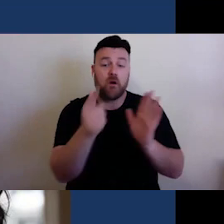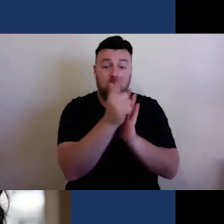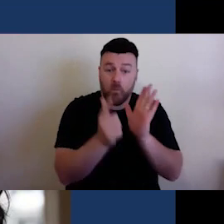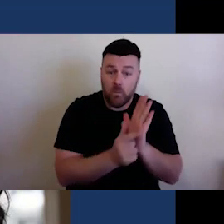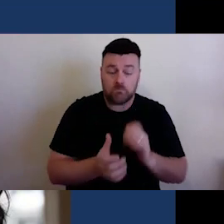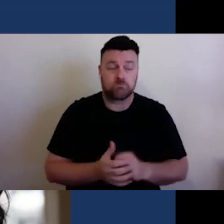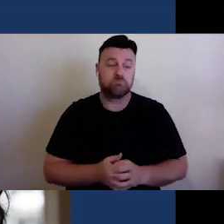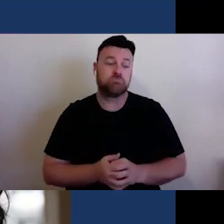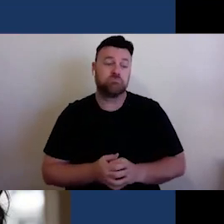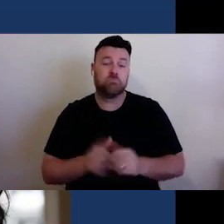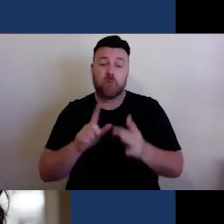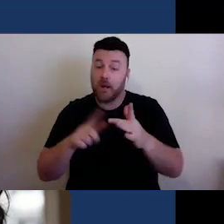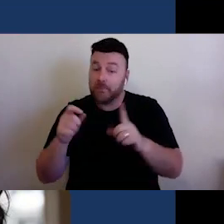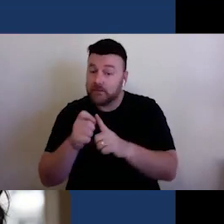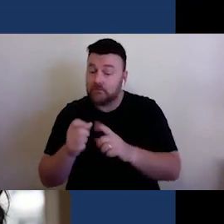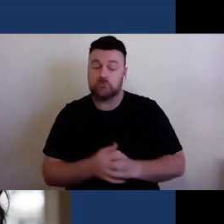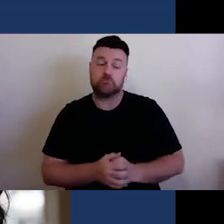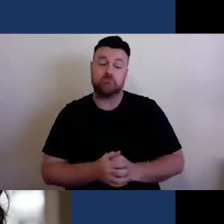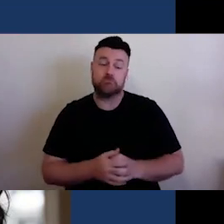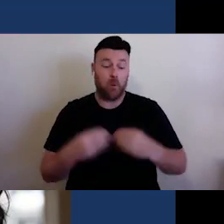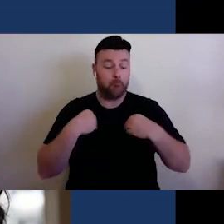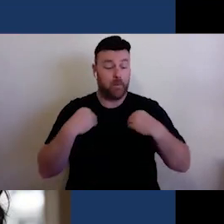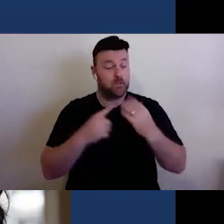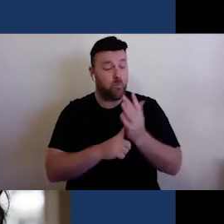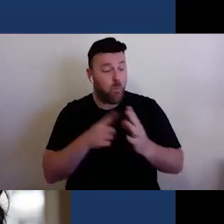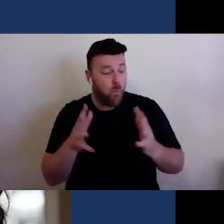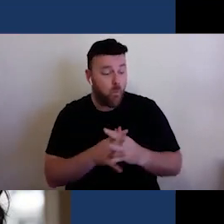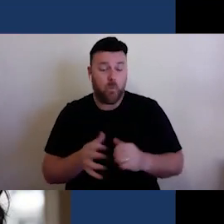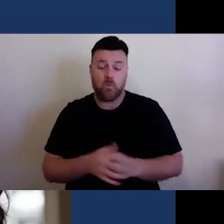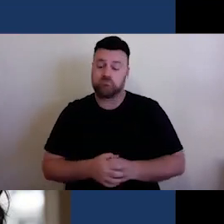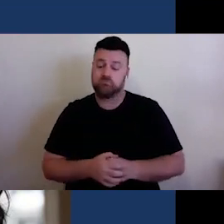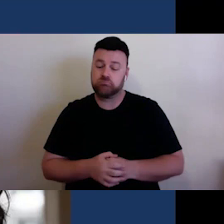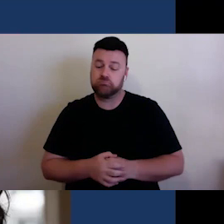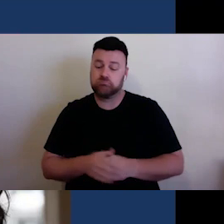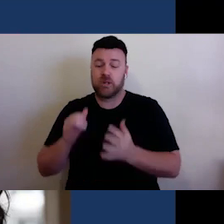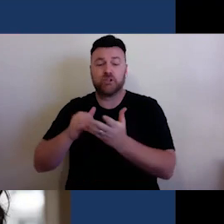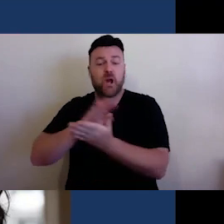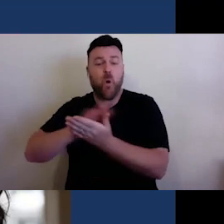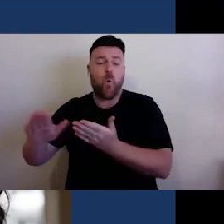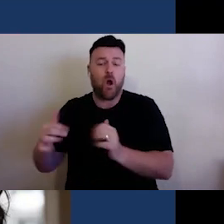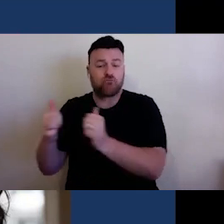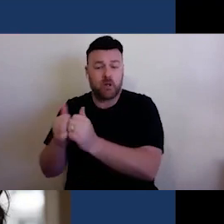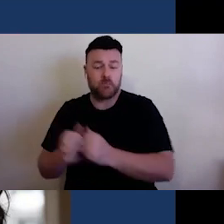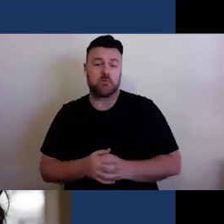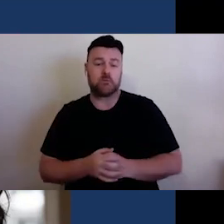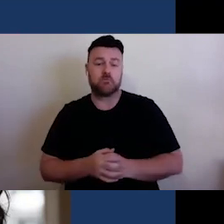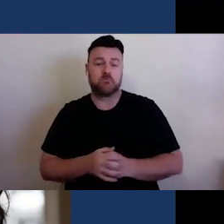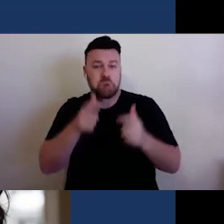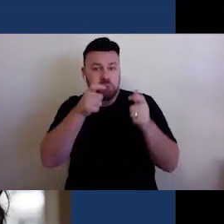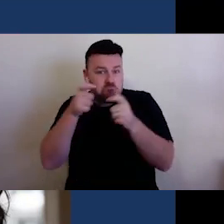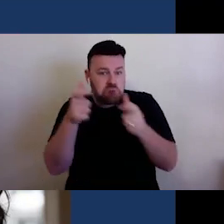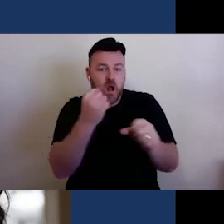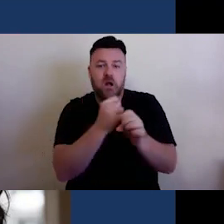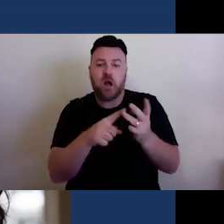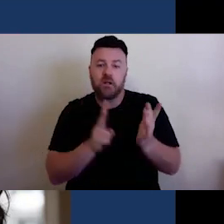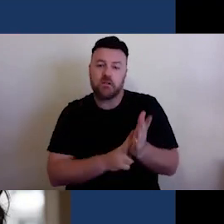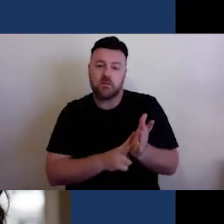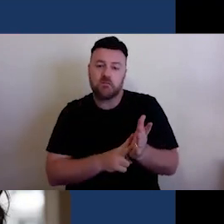specialises in intellectual property, business law, shareholder agreements, and organisations. She